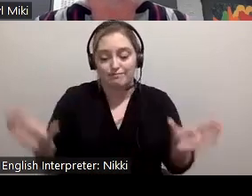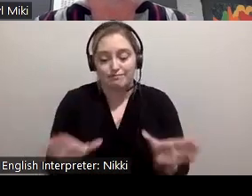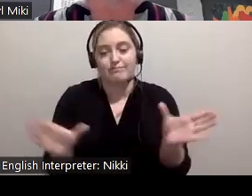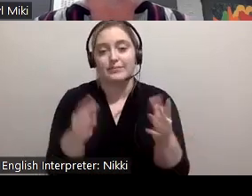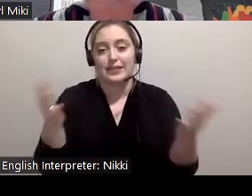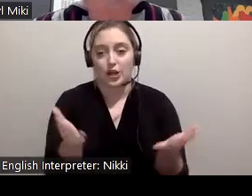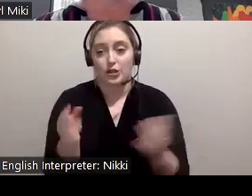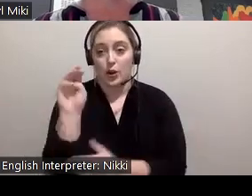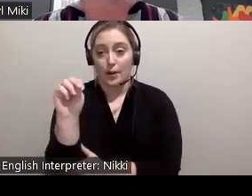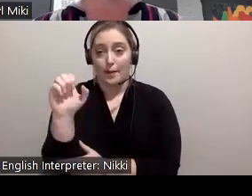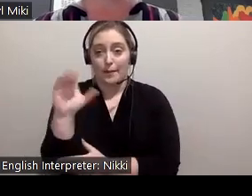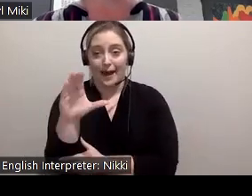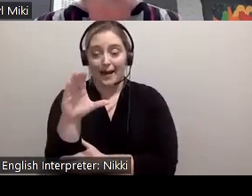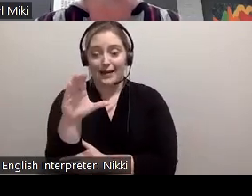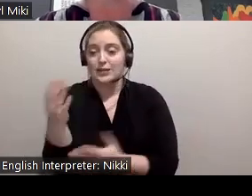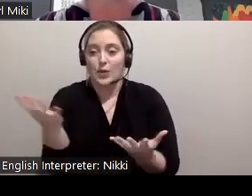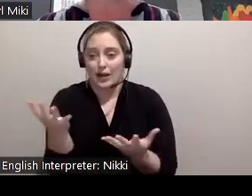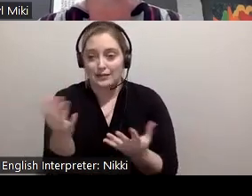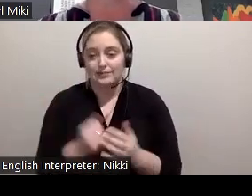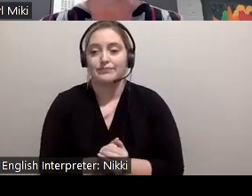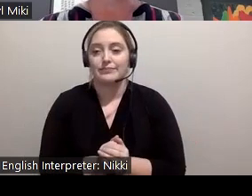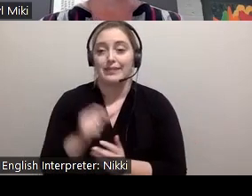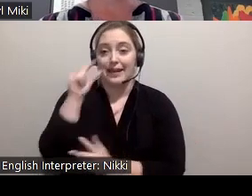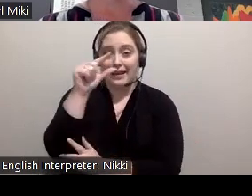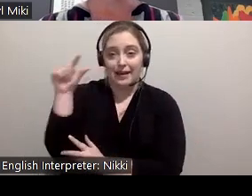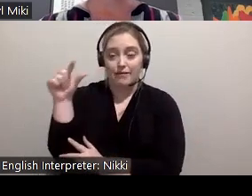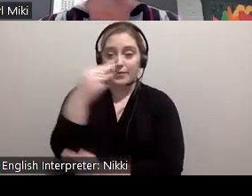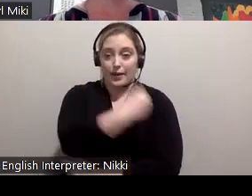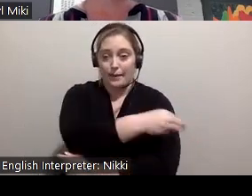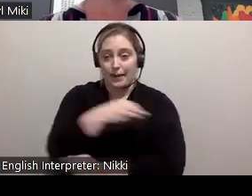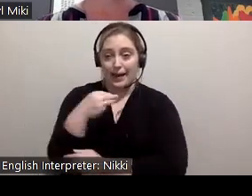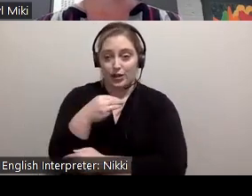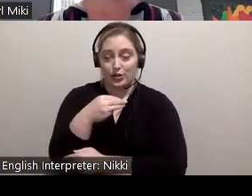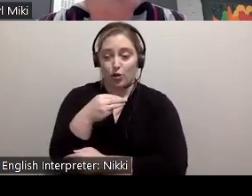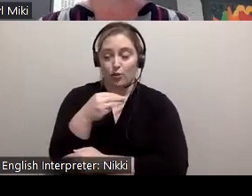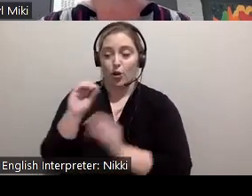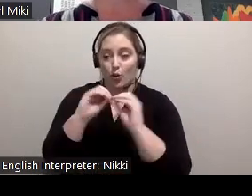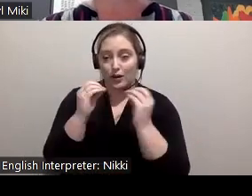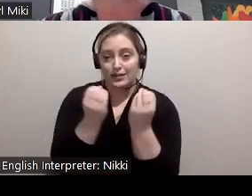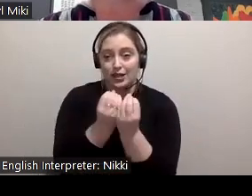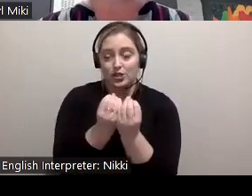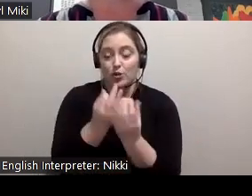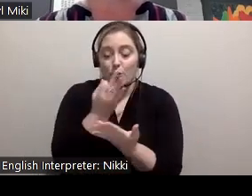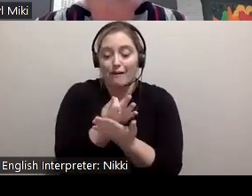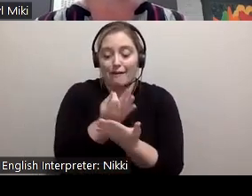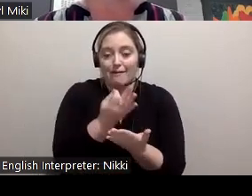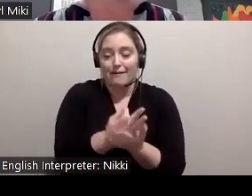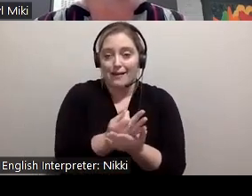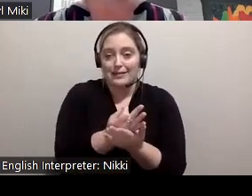length organization of the government of Manitoba. And we fund the creation and sharing of arts and culture throughout